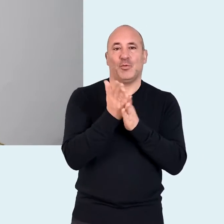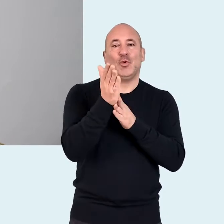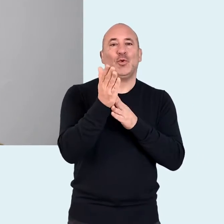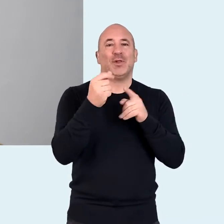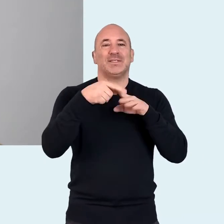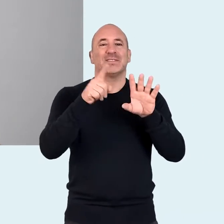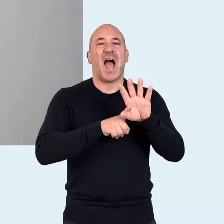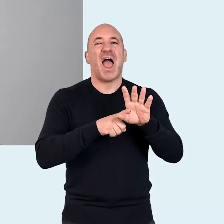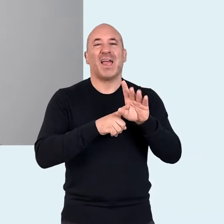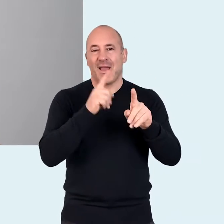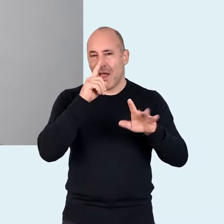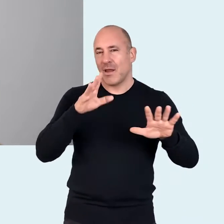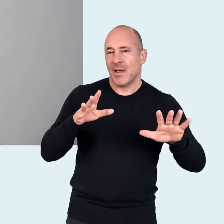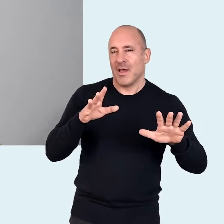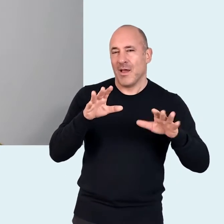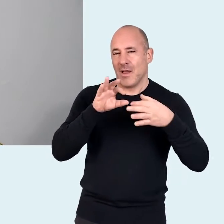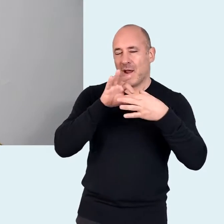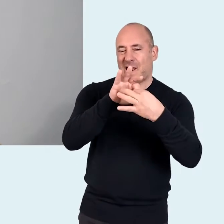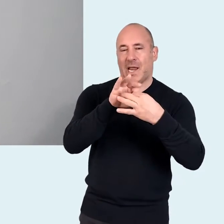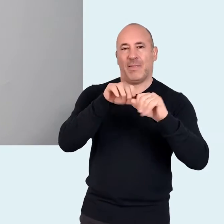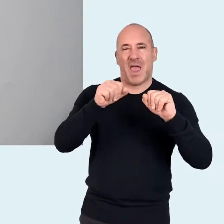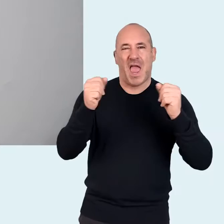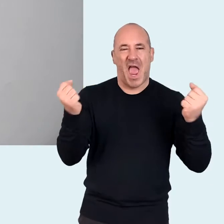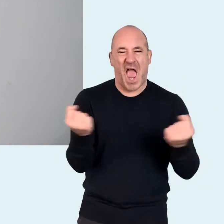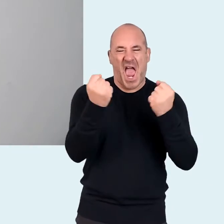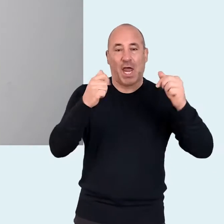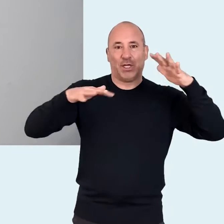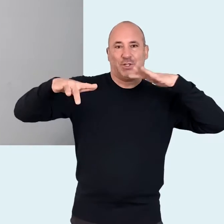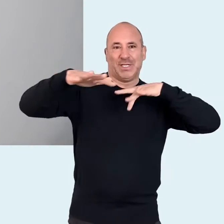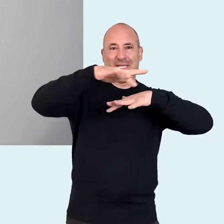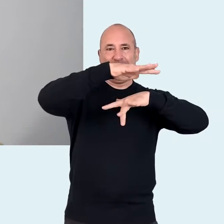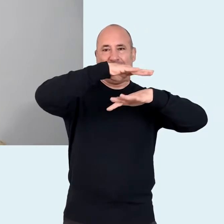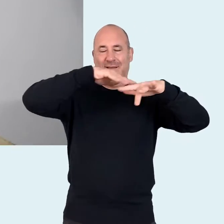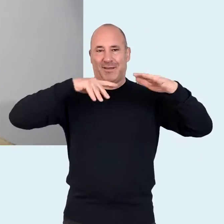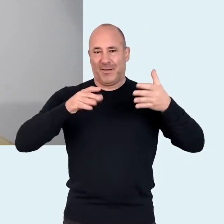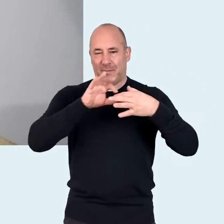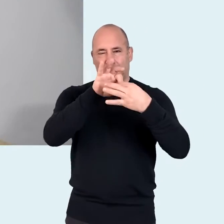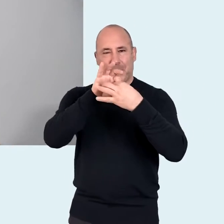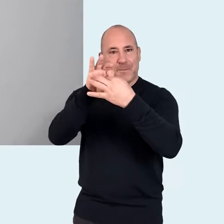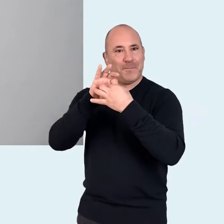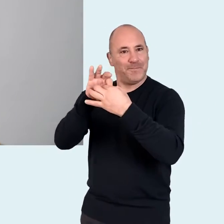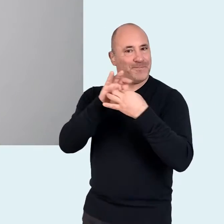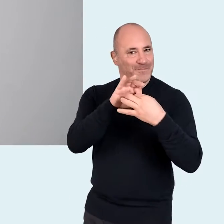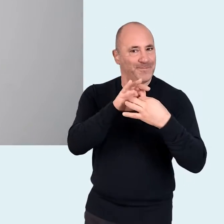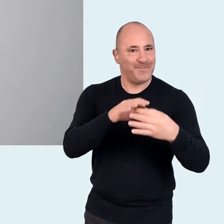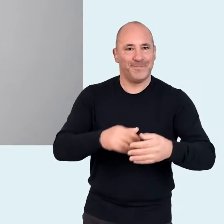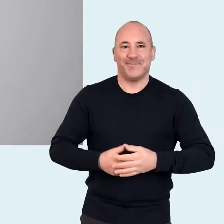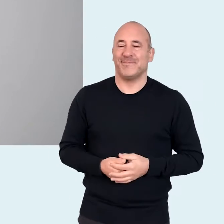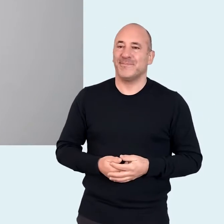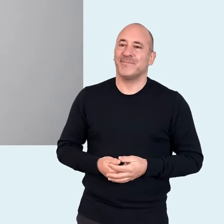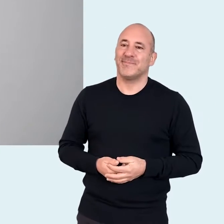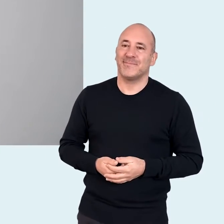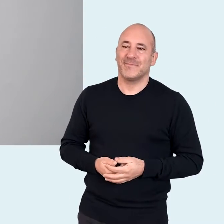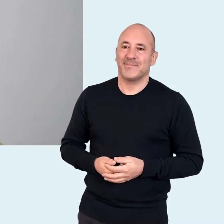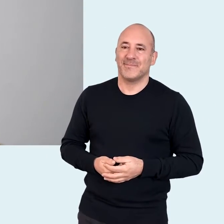then pitch the day in relationship to that group energy that is there in the room.